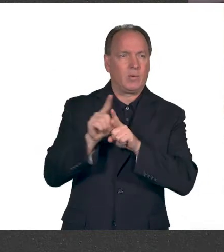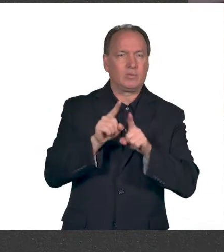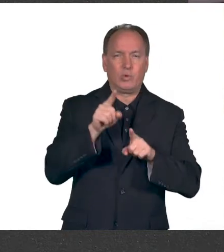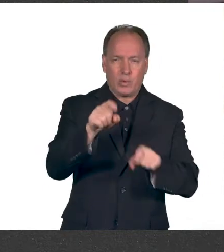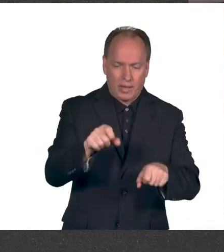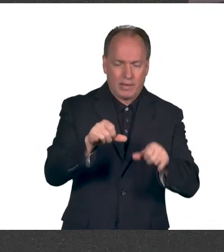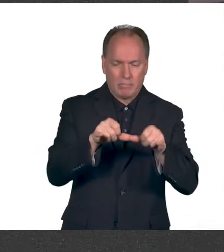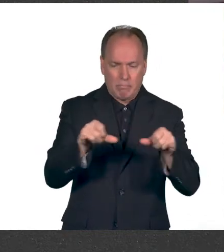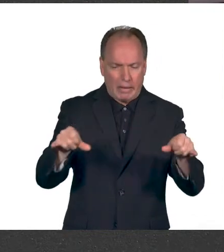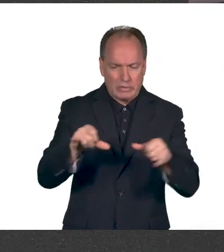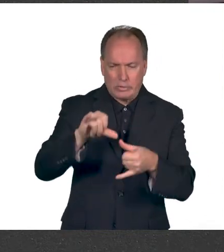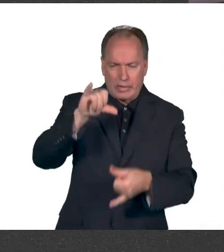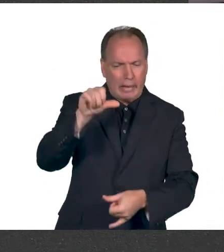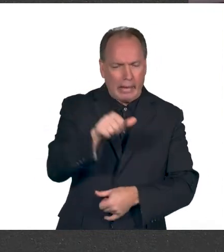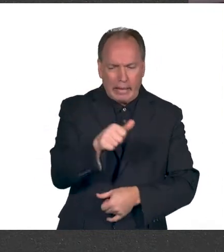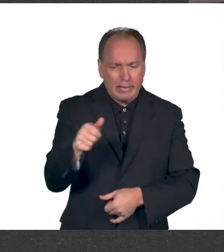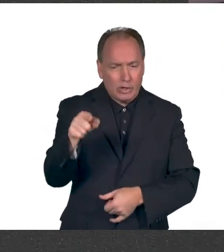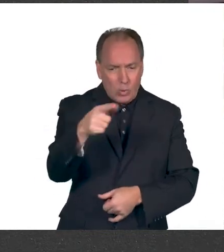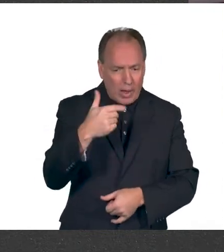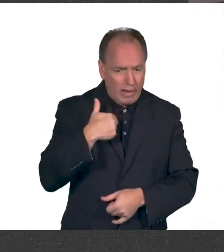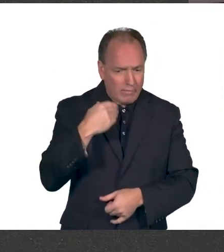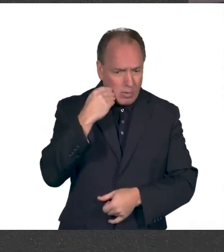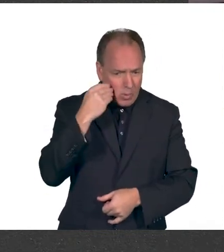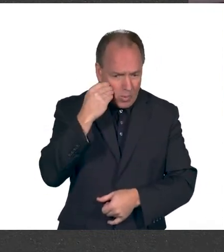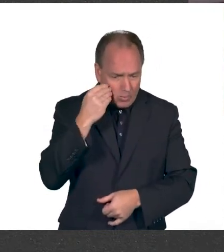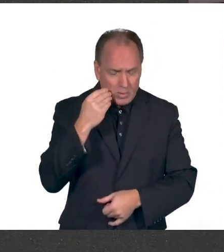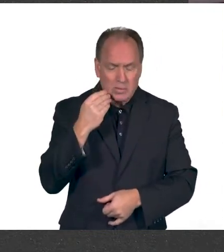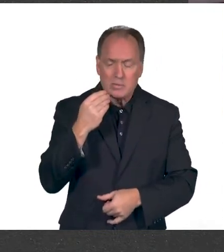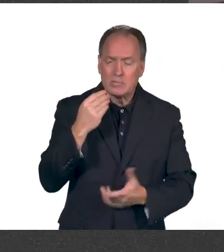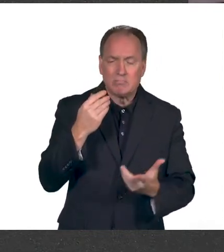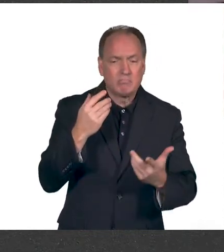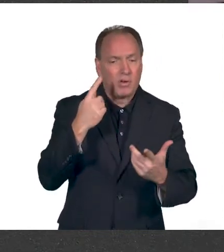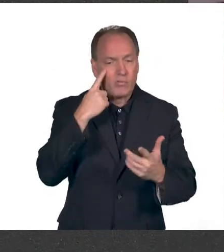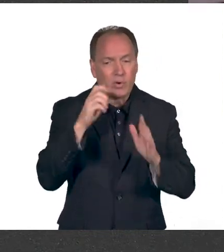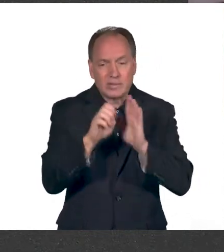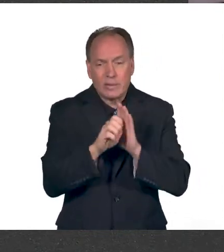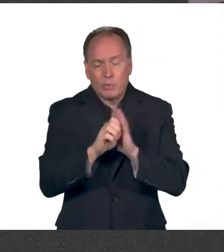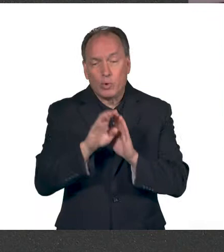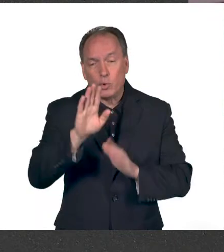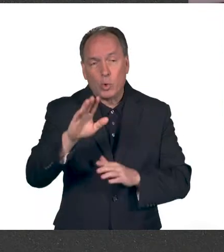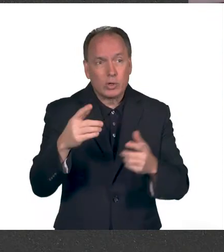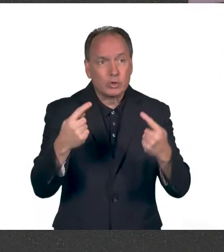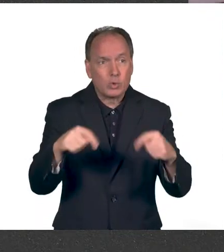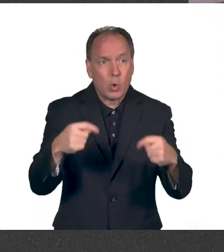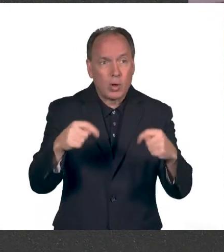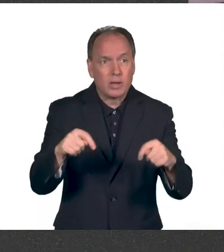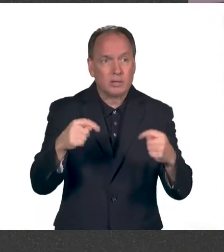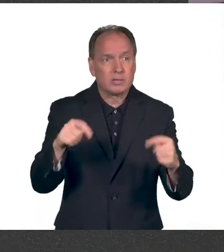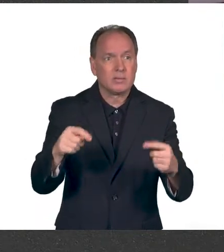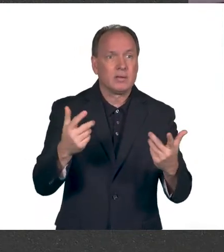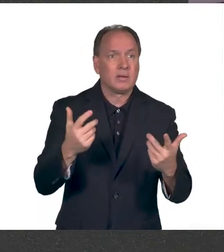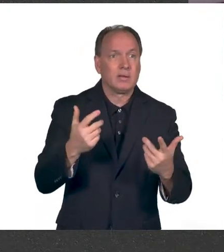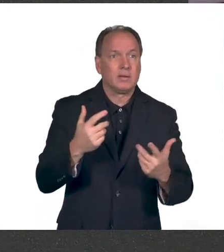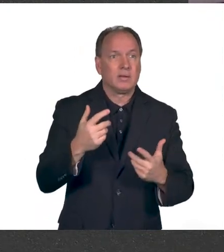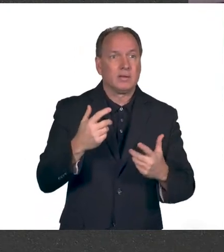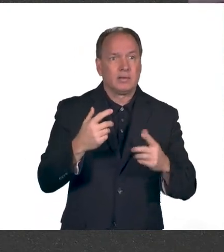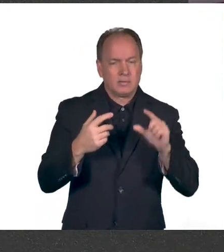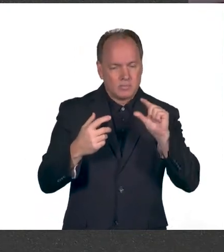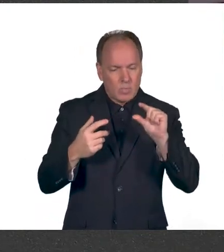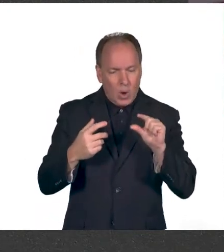And you can measure anything you might have at the house. Take one year of little toys for example, I have a little bear.